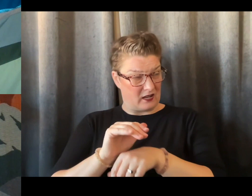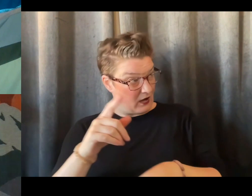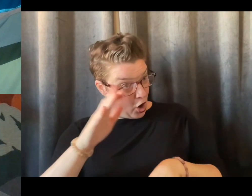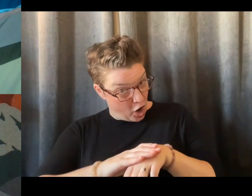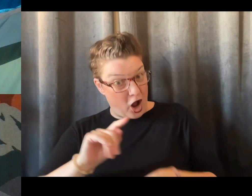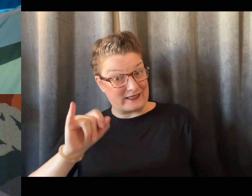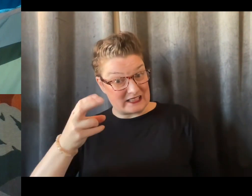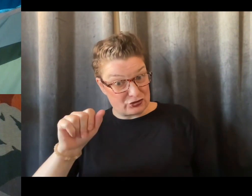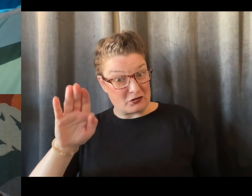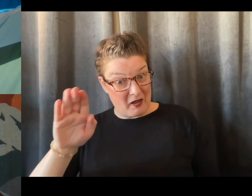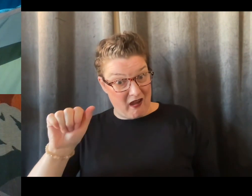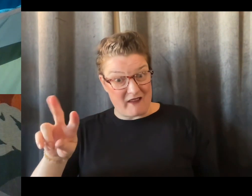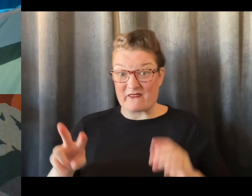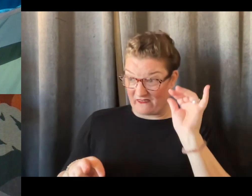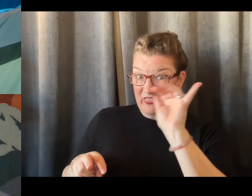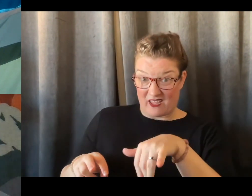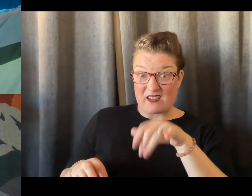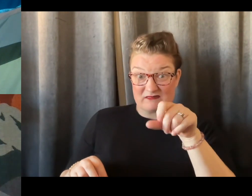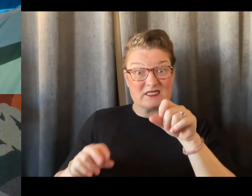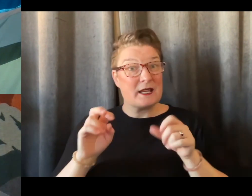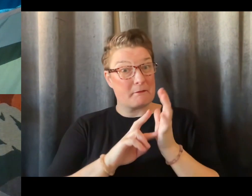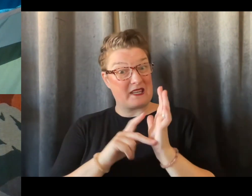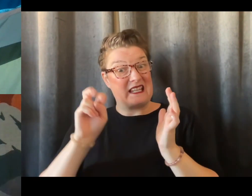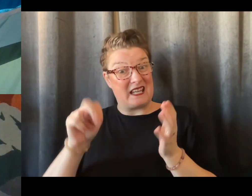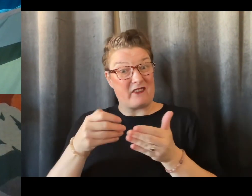Rebekah: On Tisha Ba'av, yeah Nomy: even before the destruction of the temple?